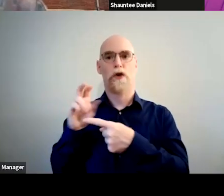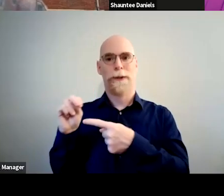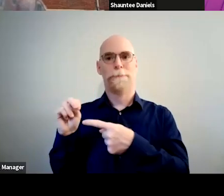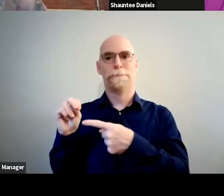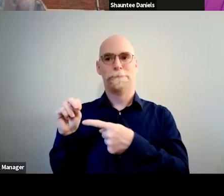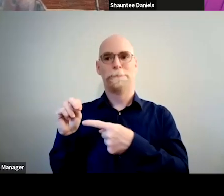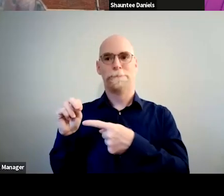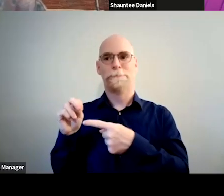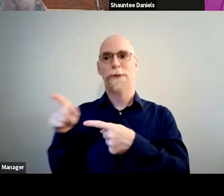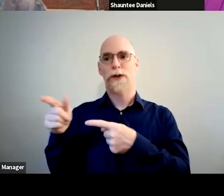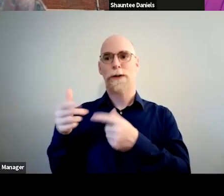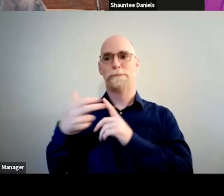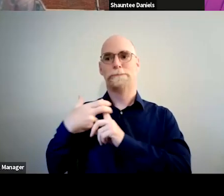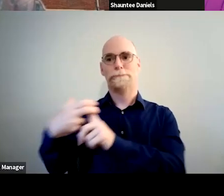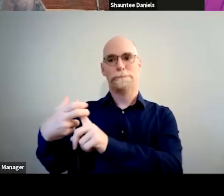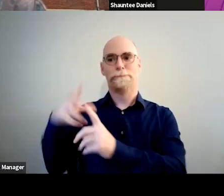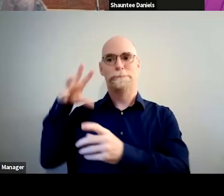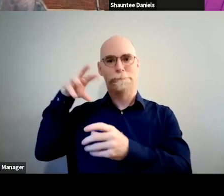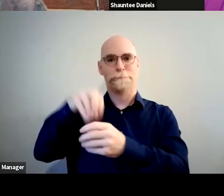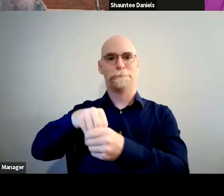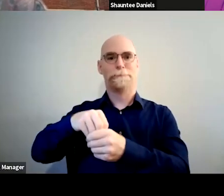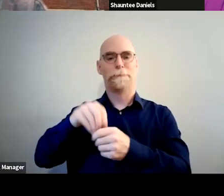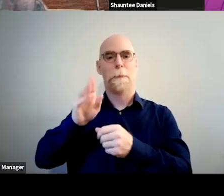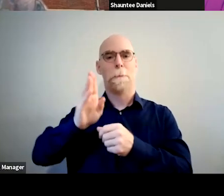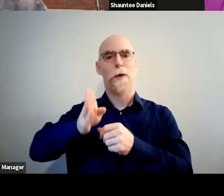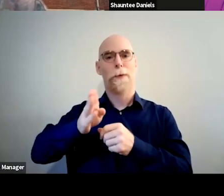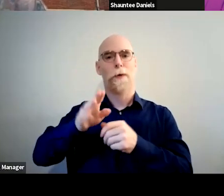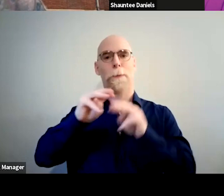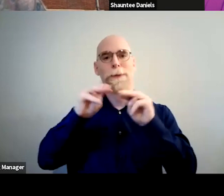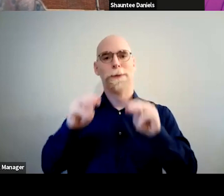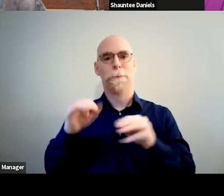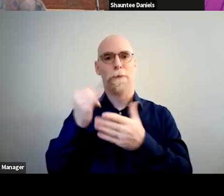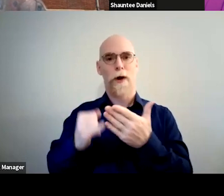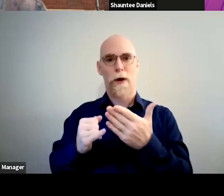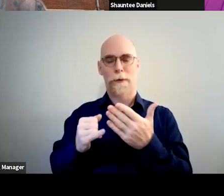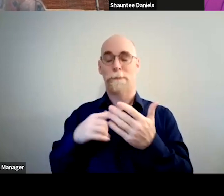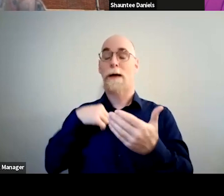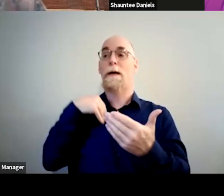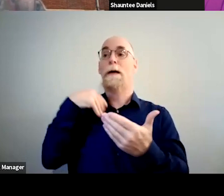who recruited me to work at the Baltimore Museum of Art. I fell in love with the city because of